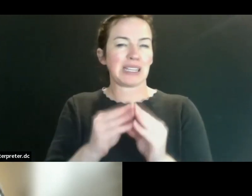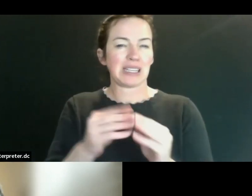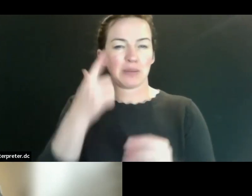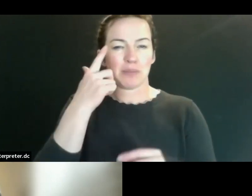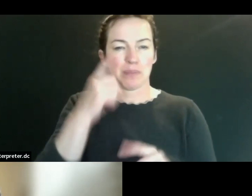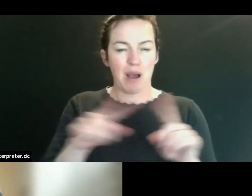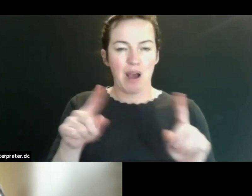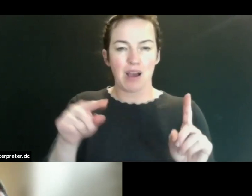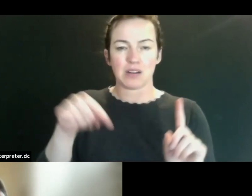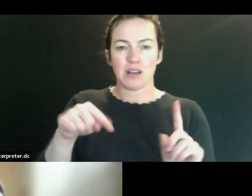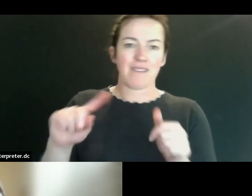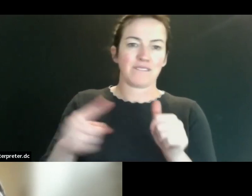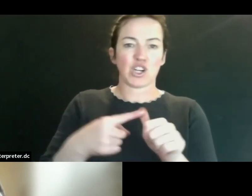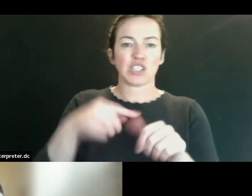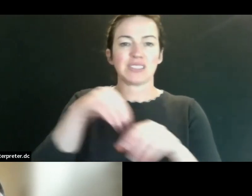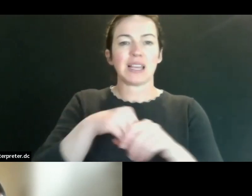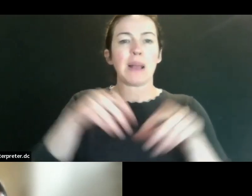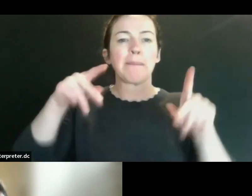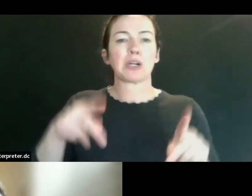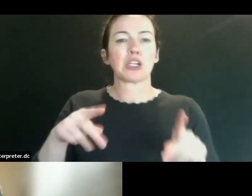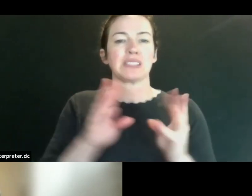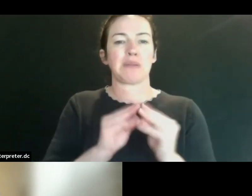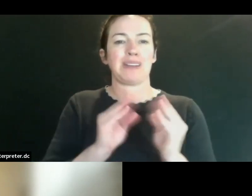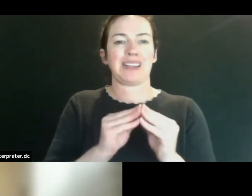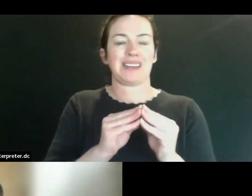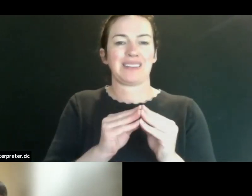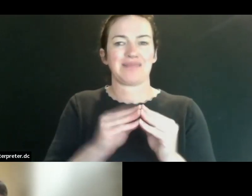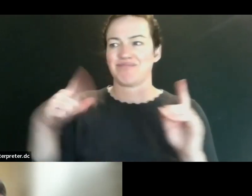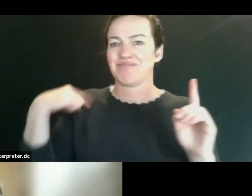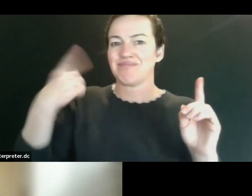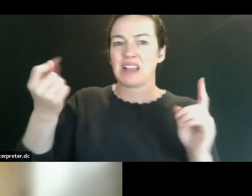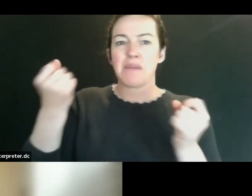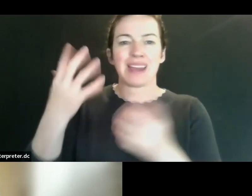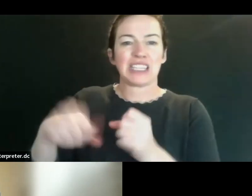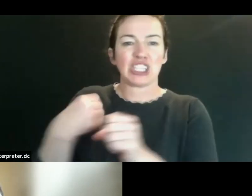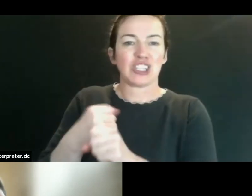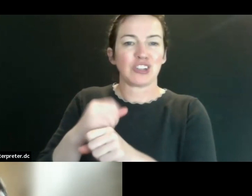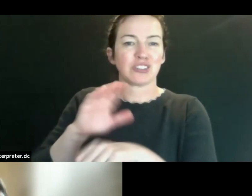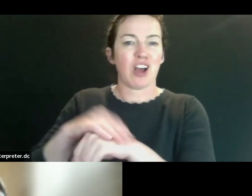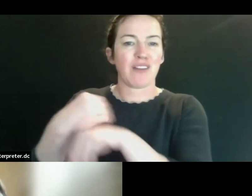first in-person meeting after several years, and I noticed I hadn't met some of my other